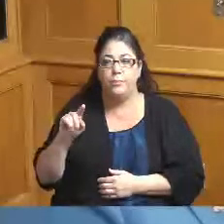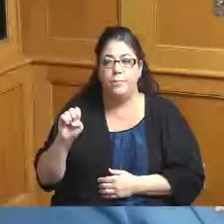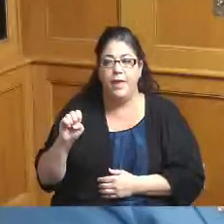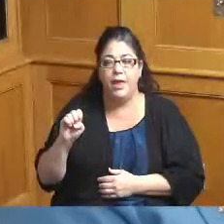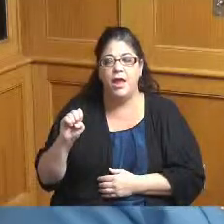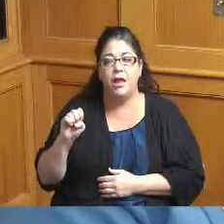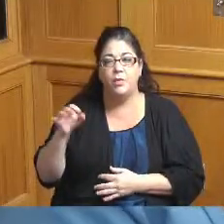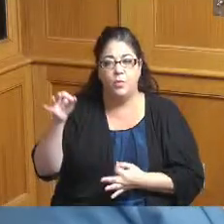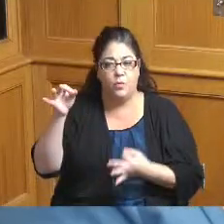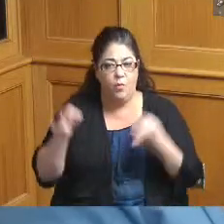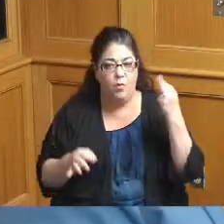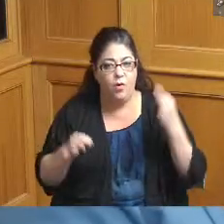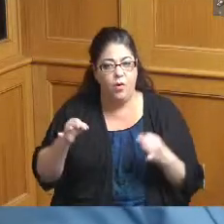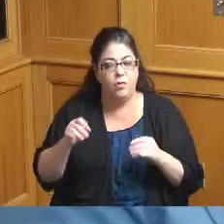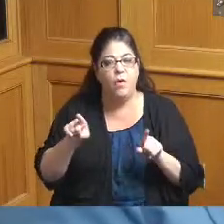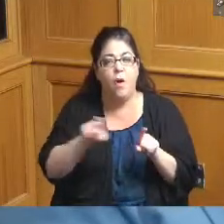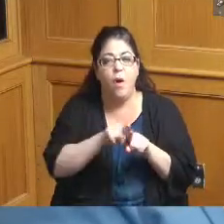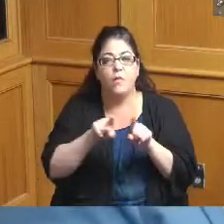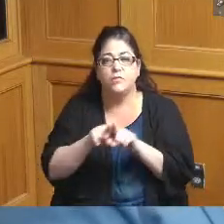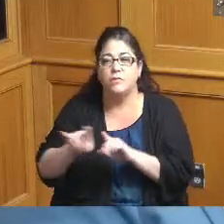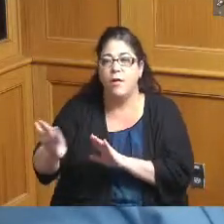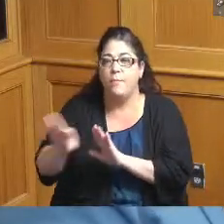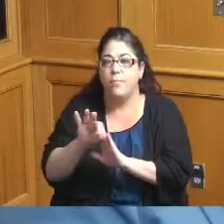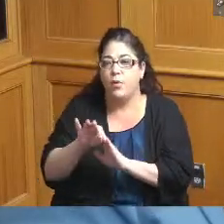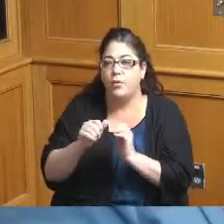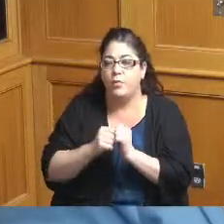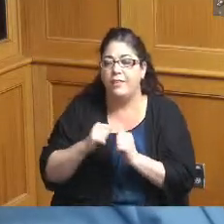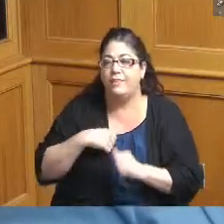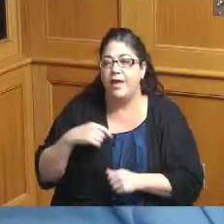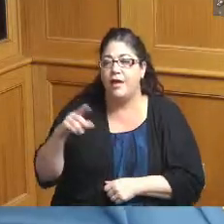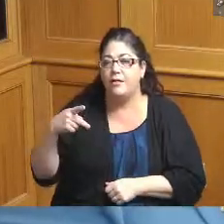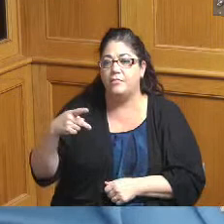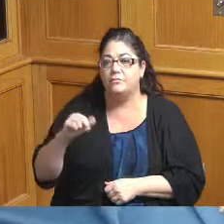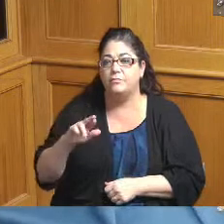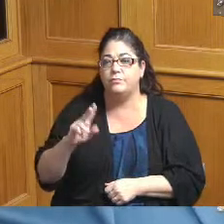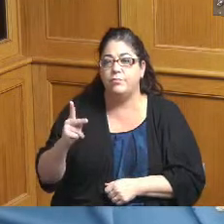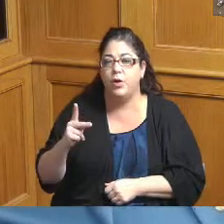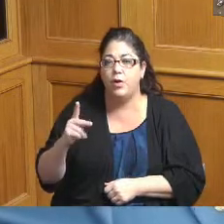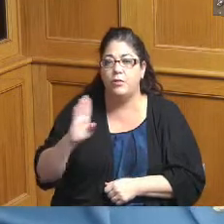appoint to the park board because I know people were asking us like do you have we don't have a